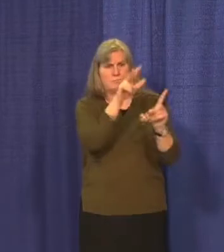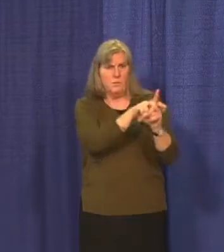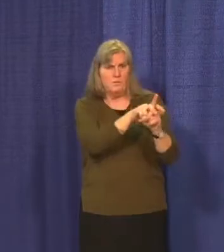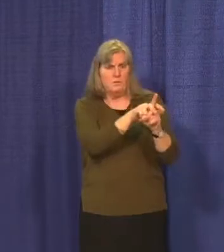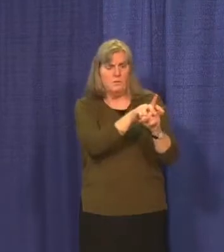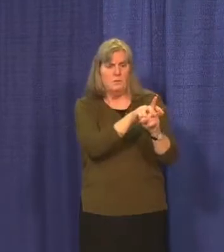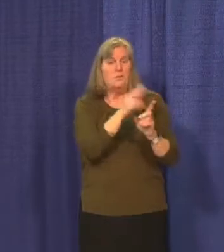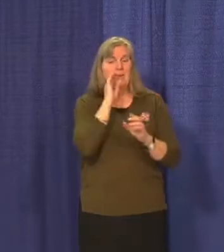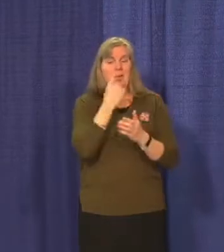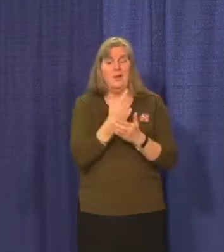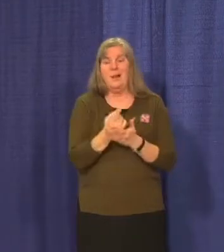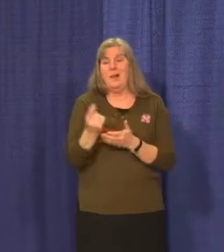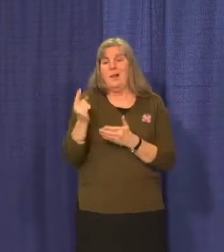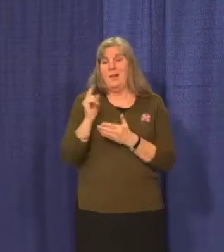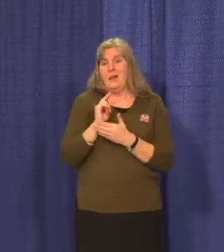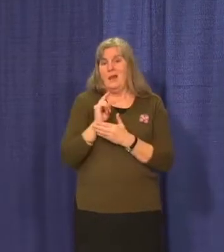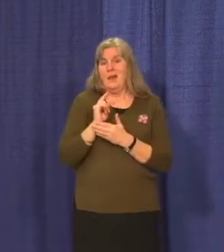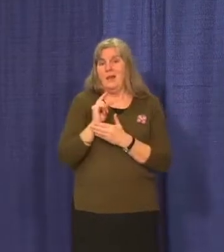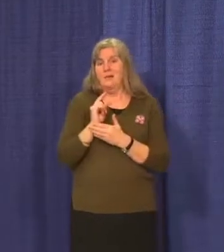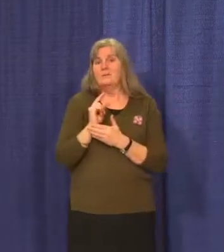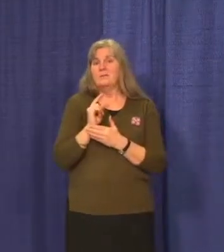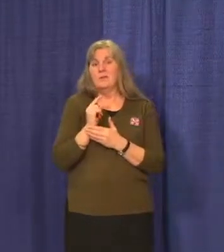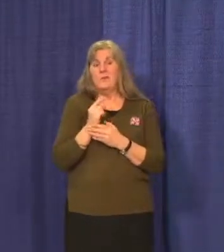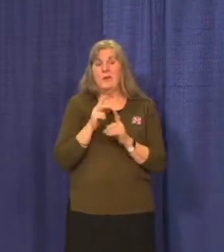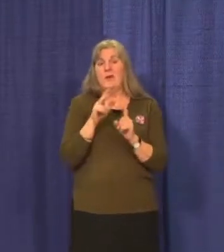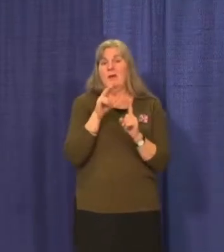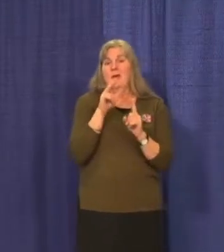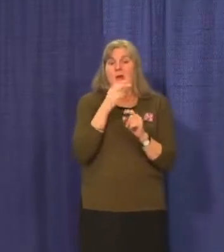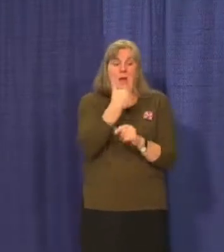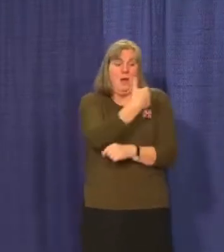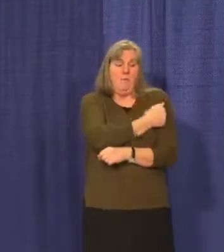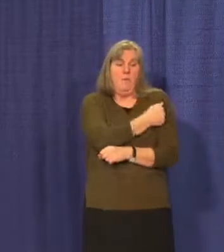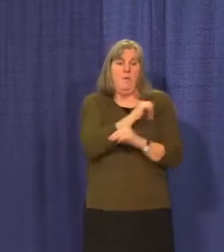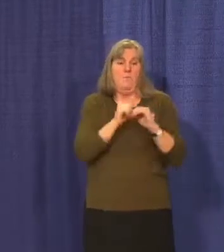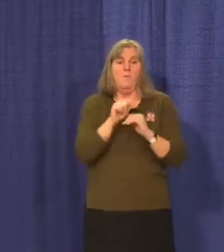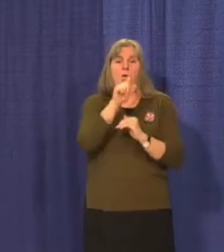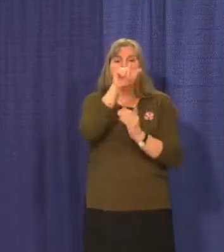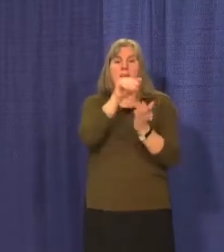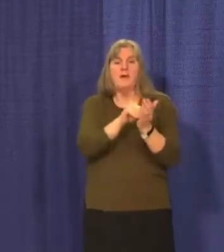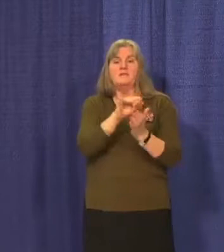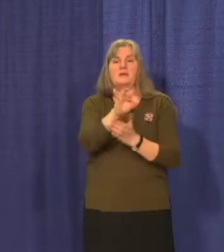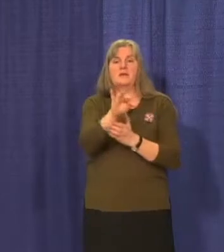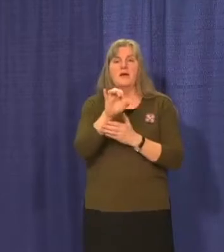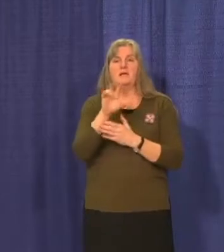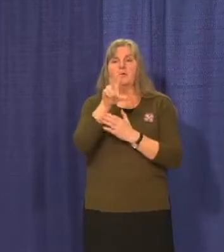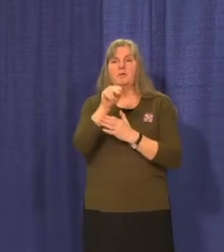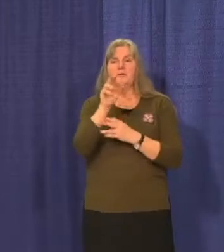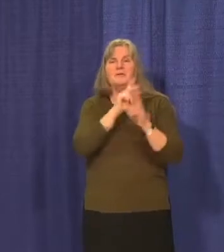Last week, we were able to immunize more than 1,930